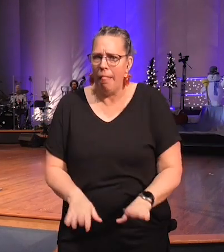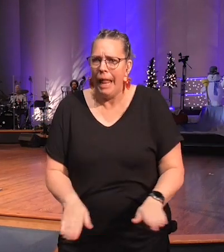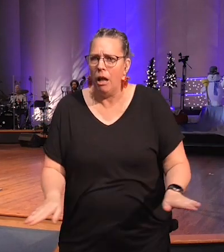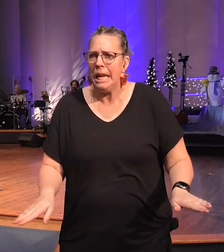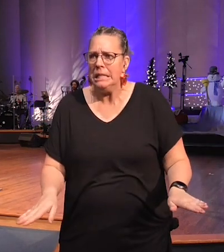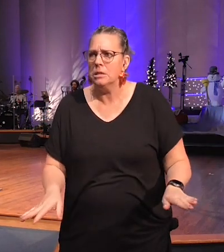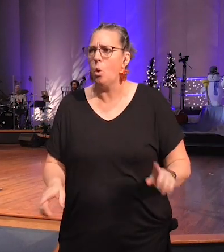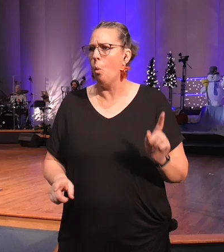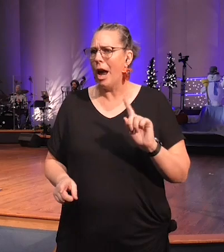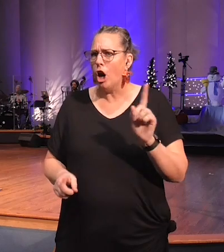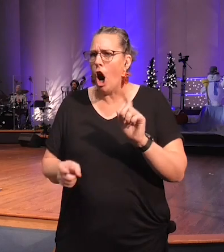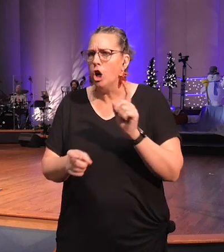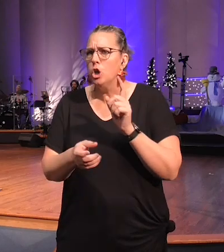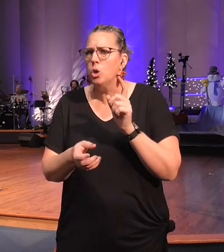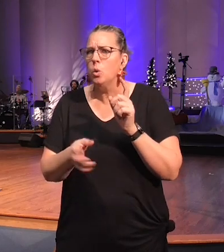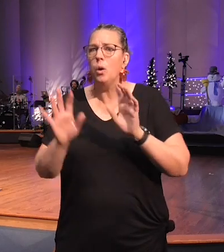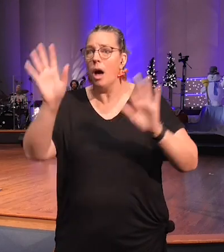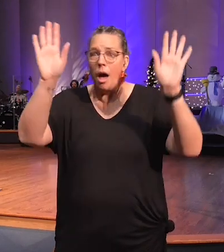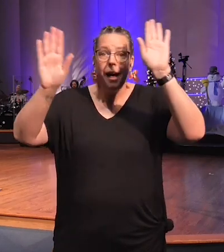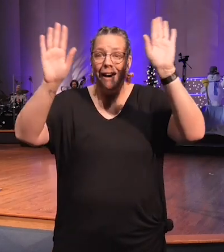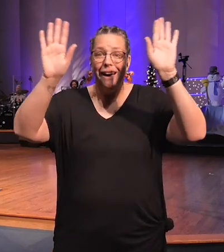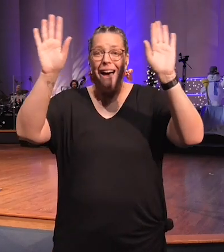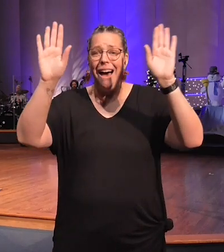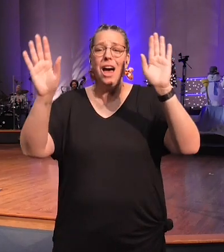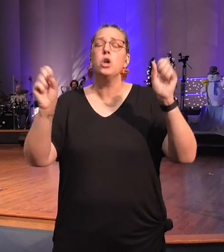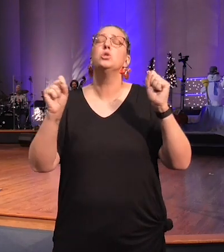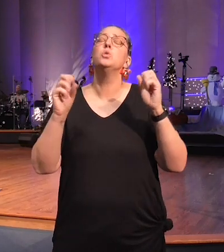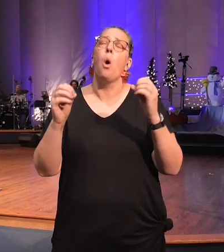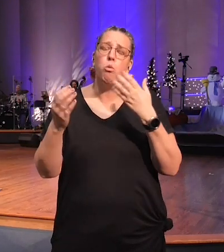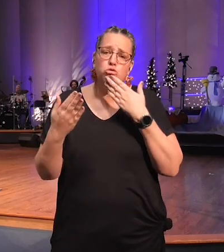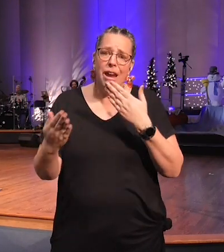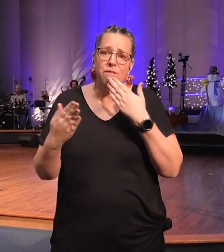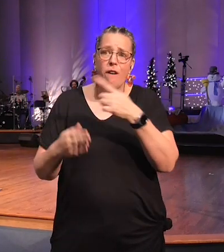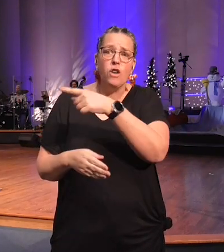all the uh youth volunteers that assist with the little kids where are you here week after